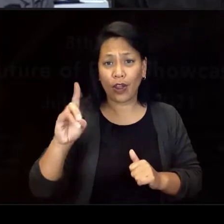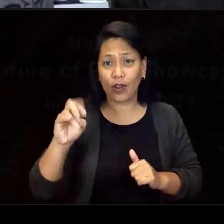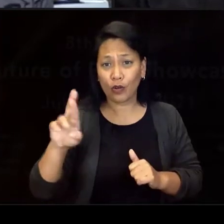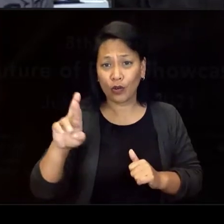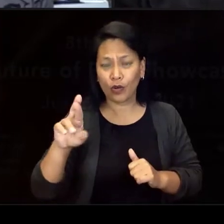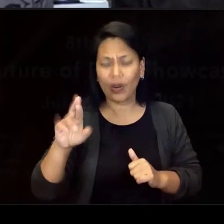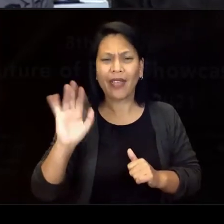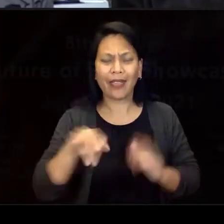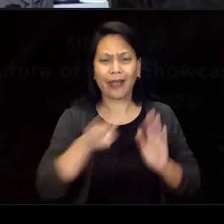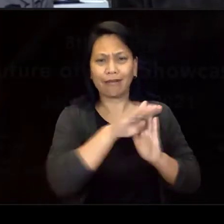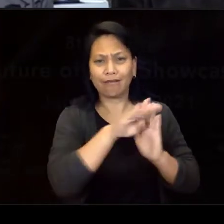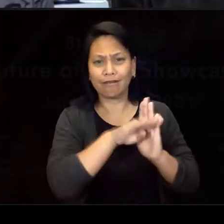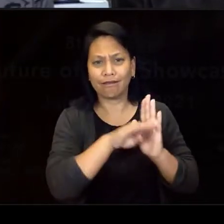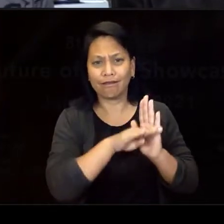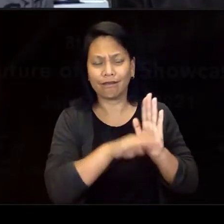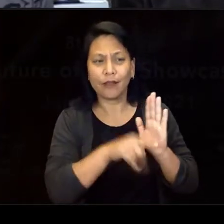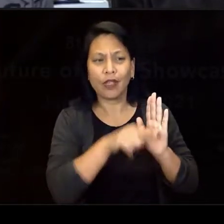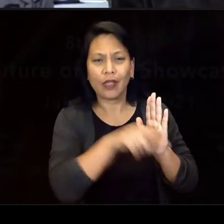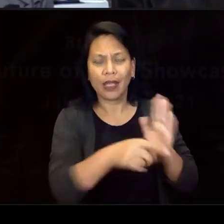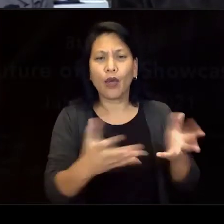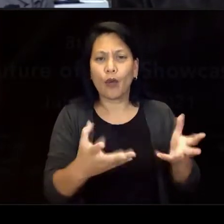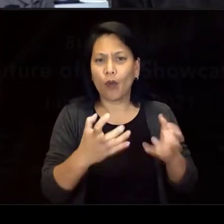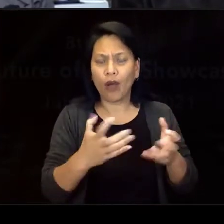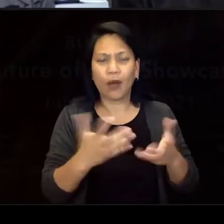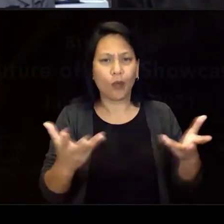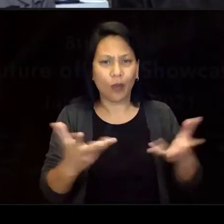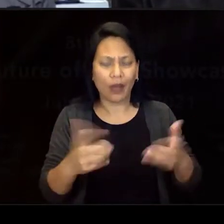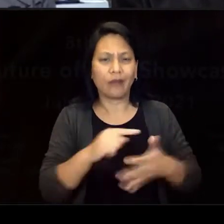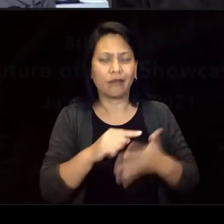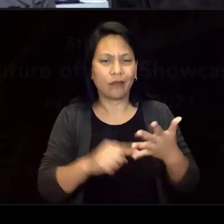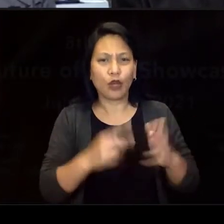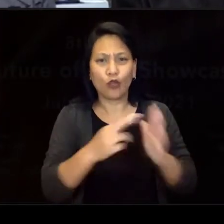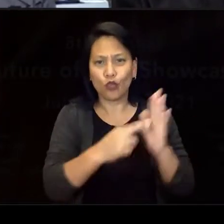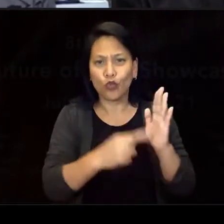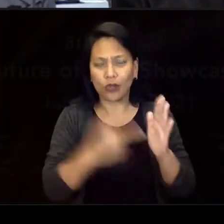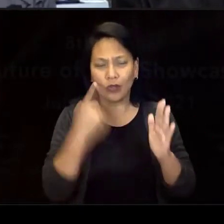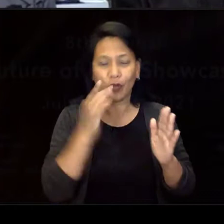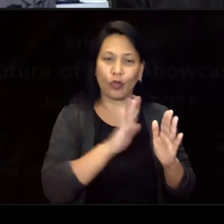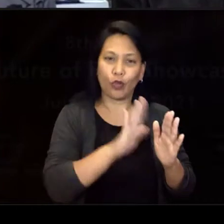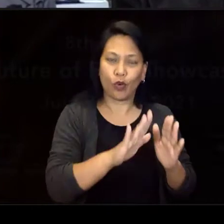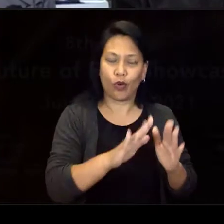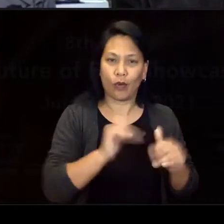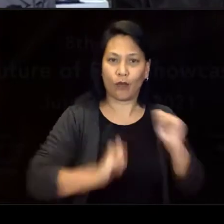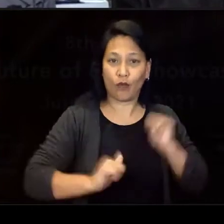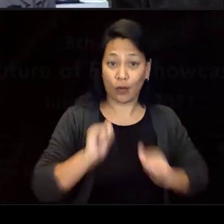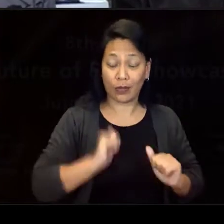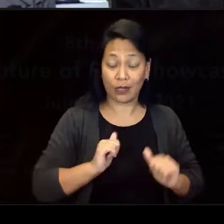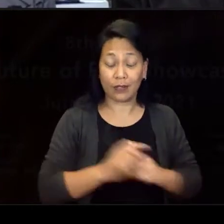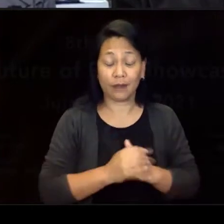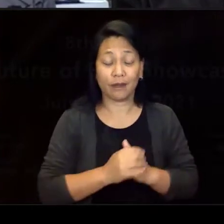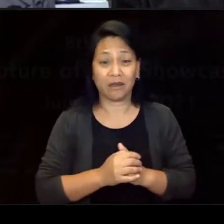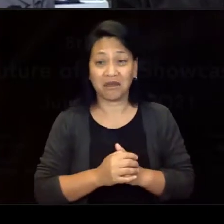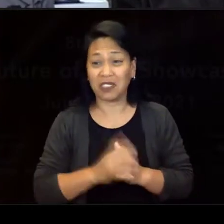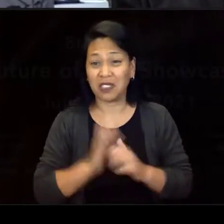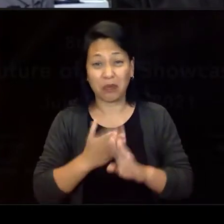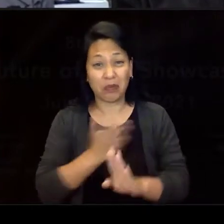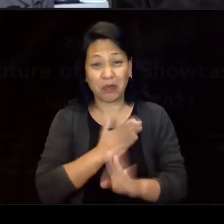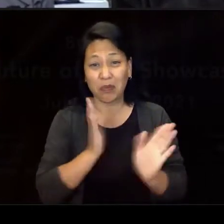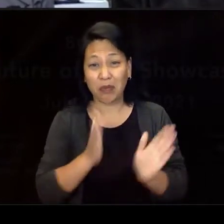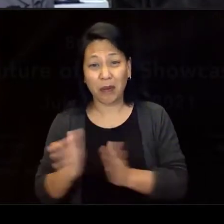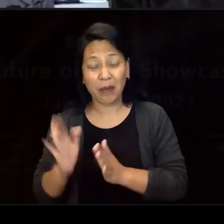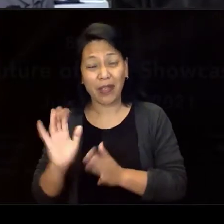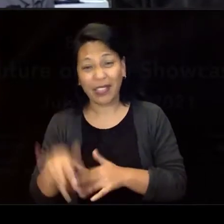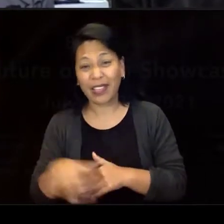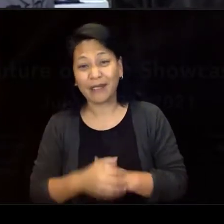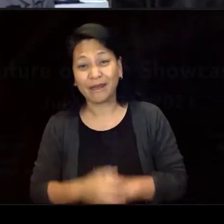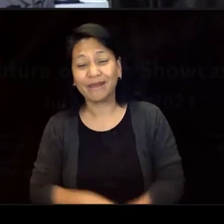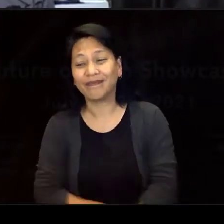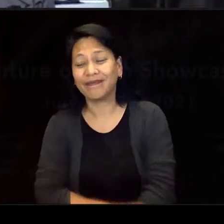But, yeah, so a lot of, a lot of, like you said, prep work and yeah, just coming into the job that way.